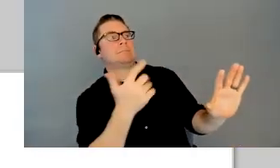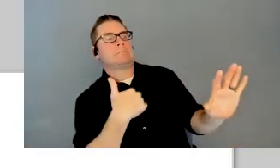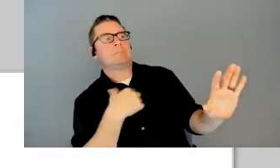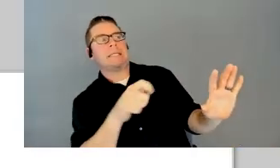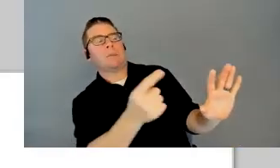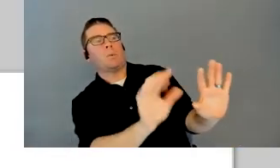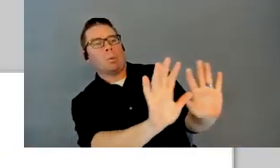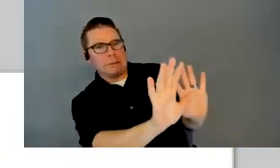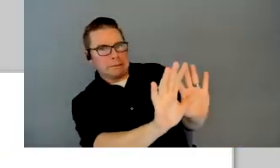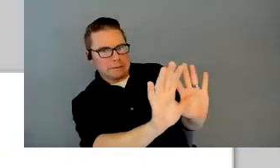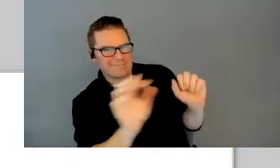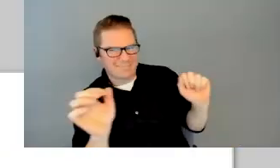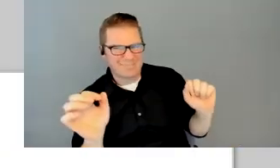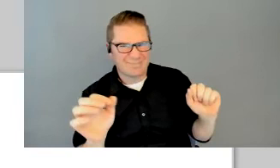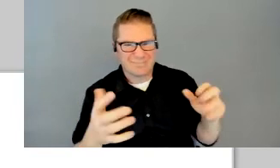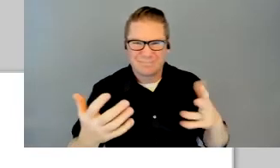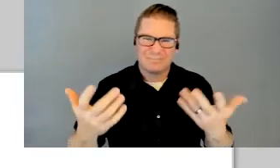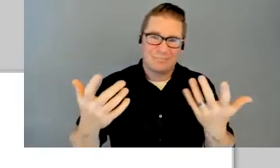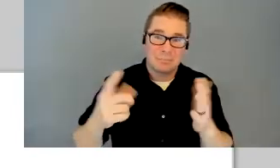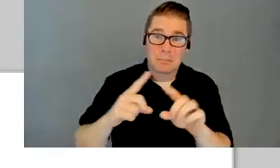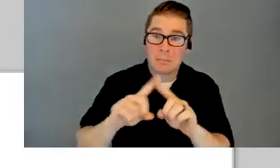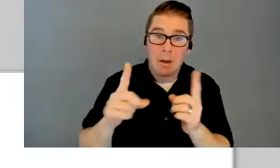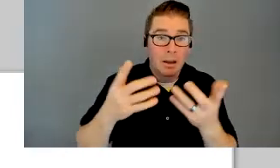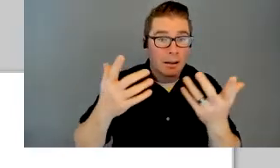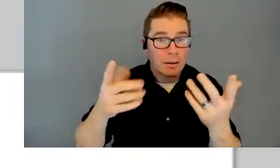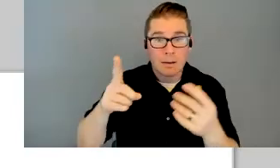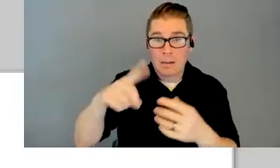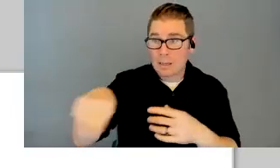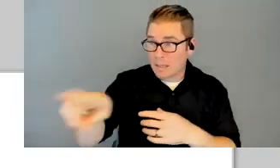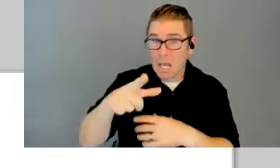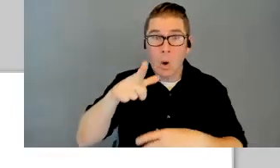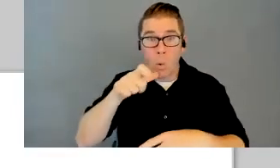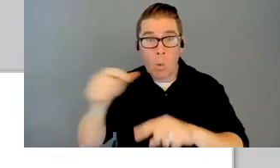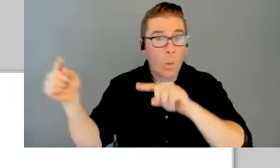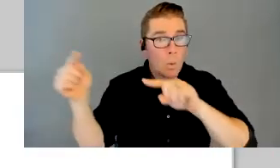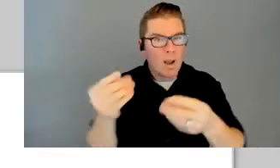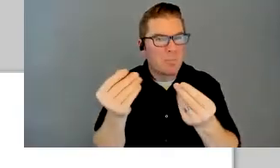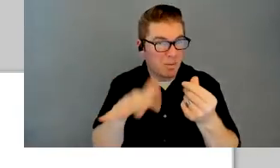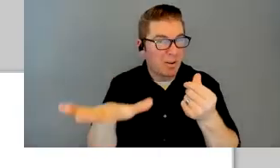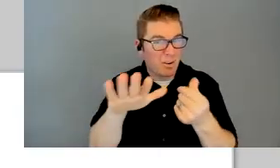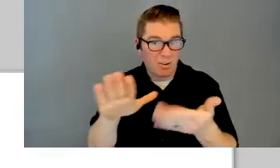But those that are coming to campus, I tell them the first week to come early, although who knows what's going to happen in the fall.